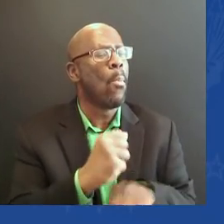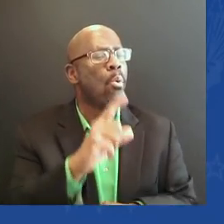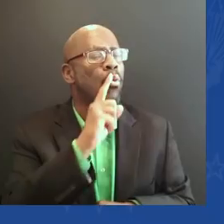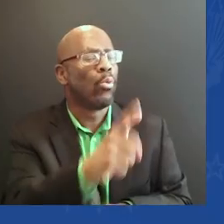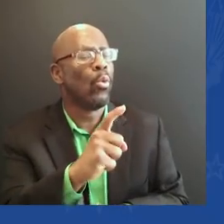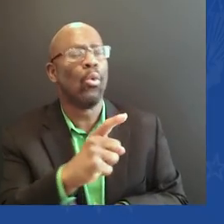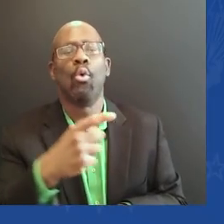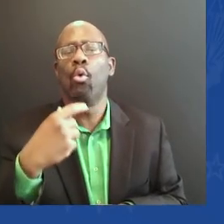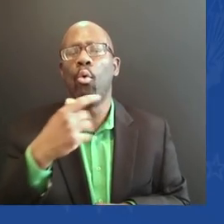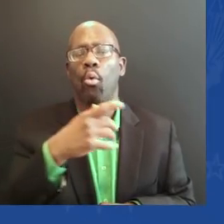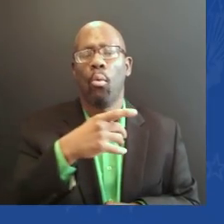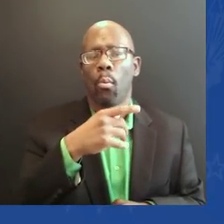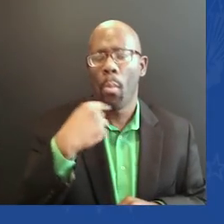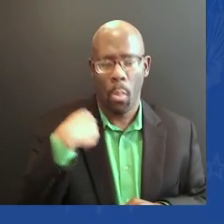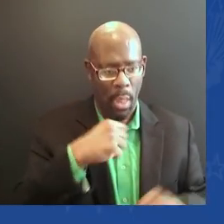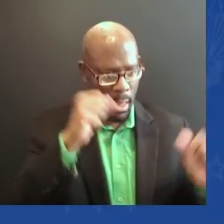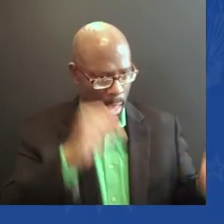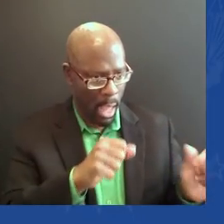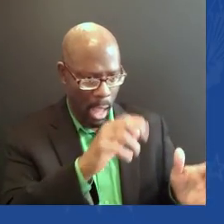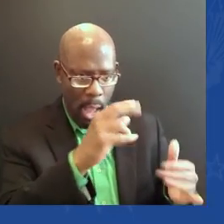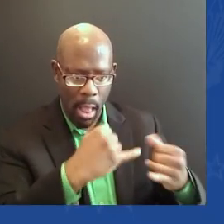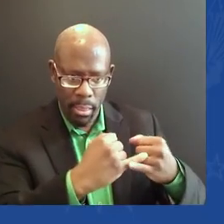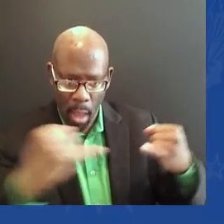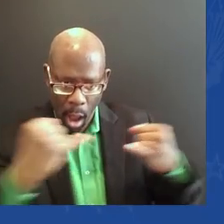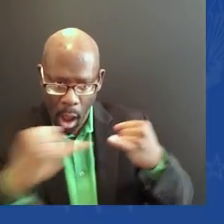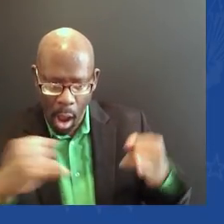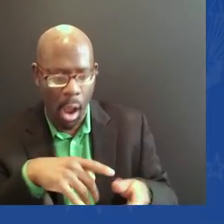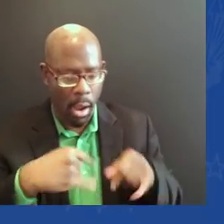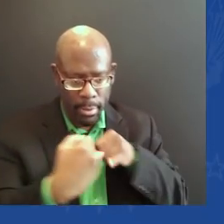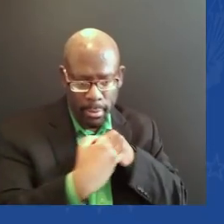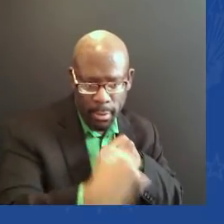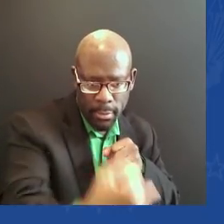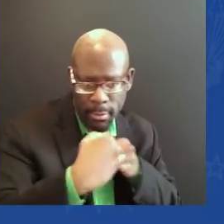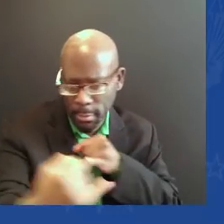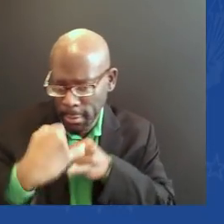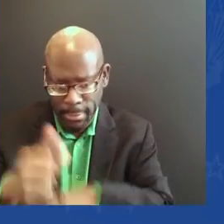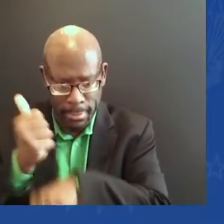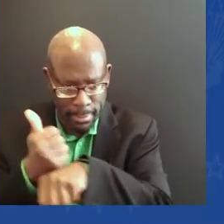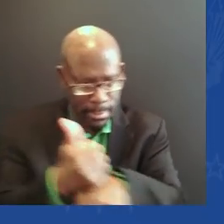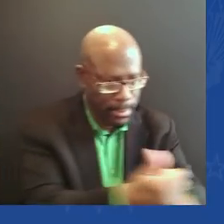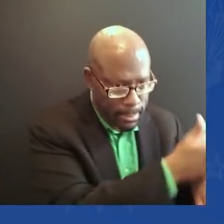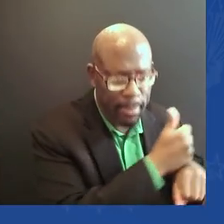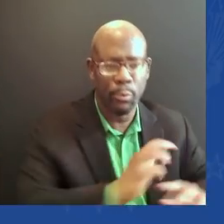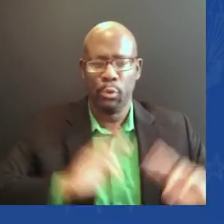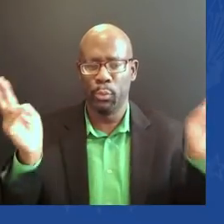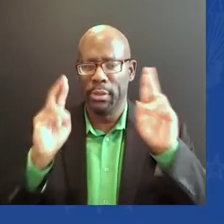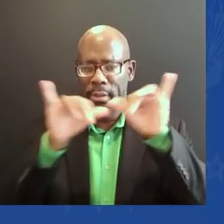I don't think we're going to have to -- everybody knows which direction it's going. And there's no indication that there has to be a punitive effort